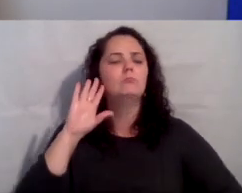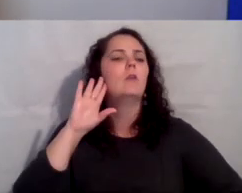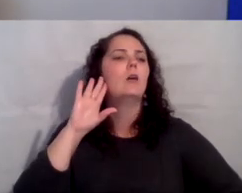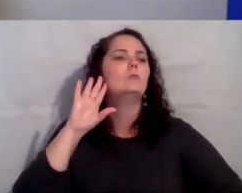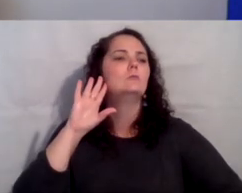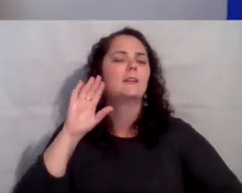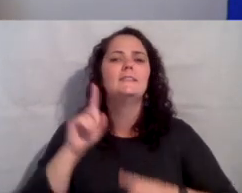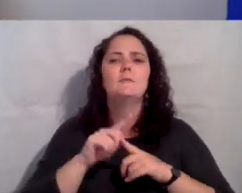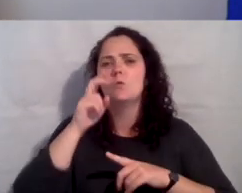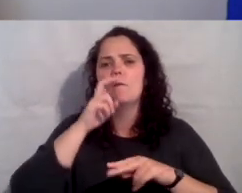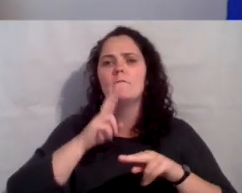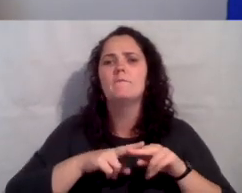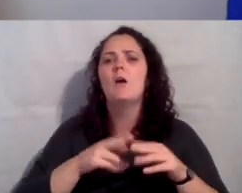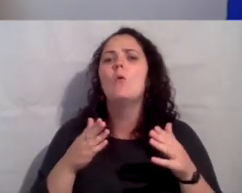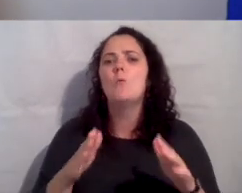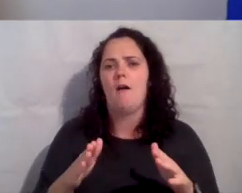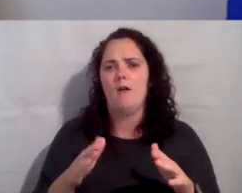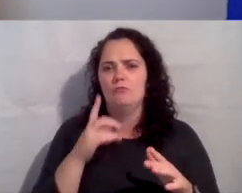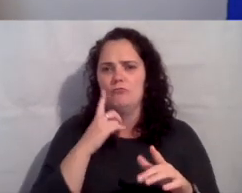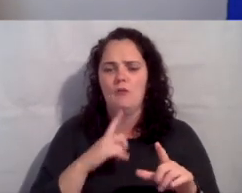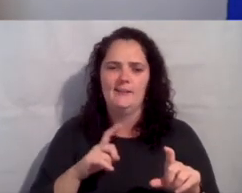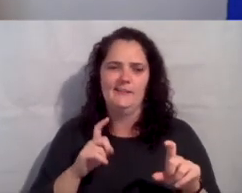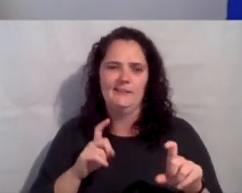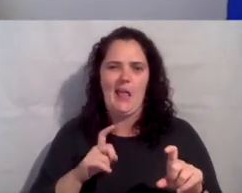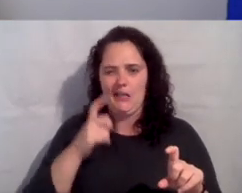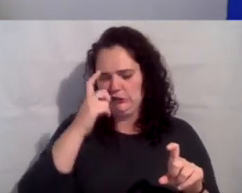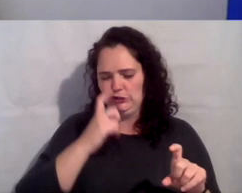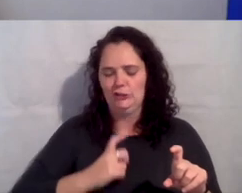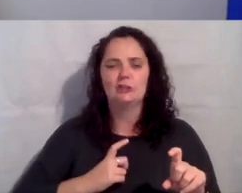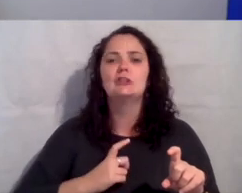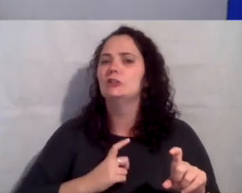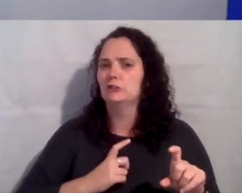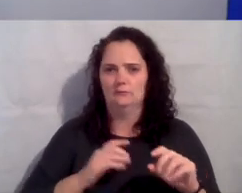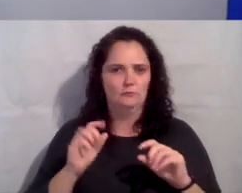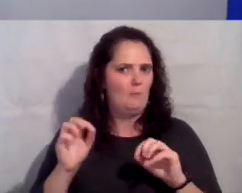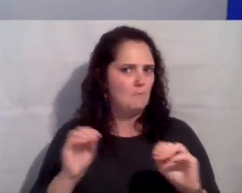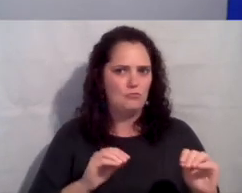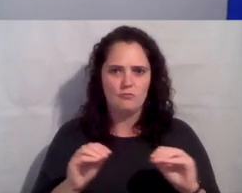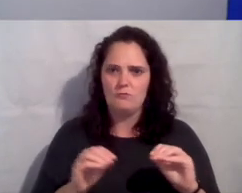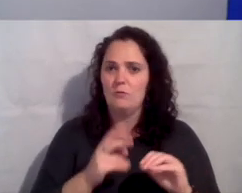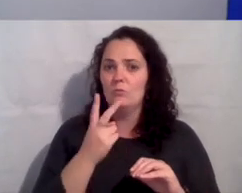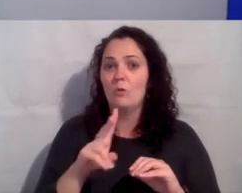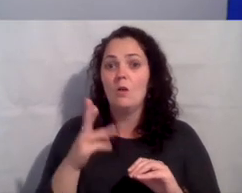we talked about last week and they try to stay perfectly still for 20 minutes, 30 minutes. I've had professional models who can